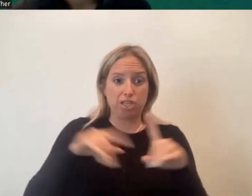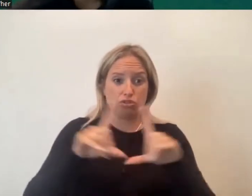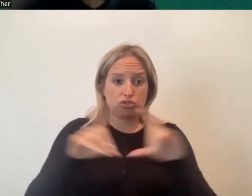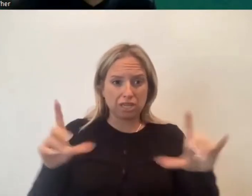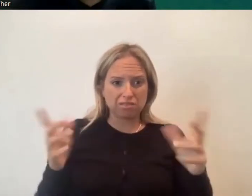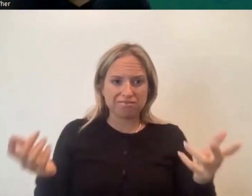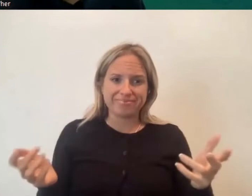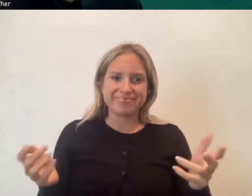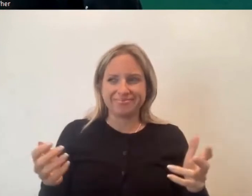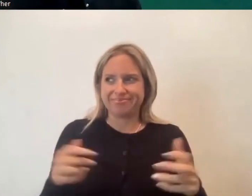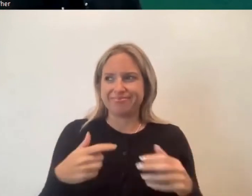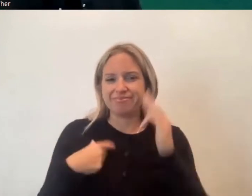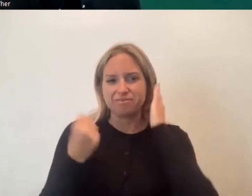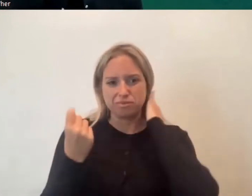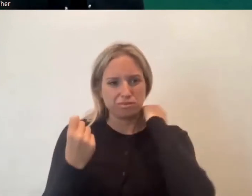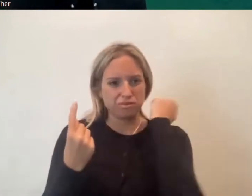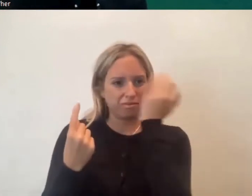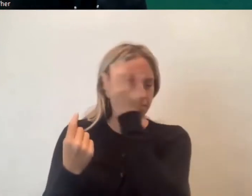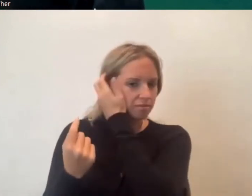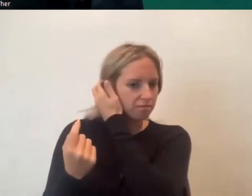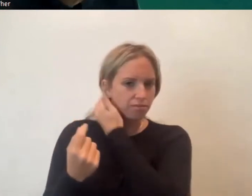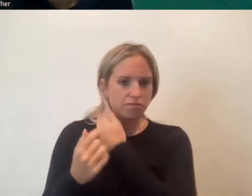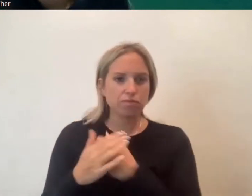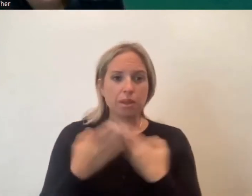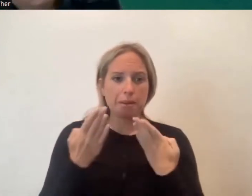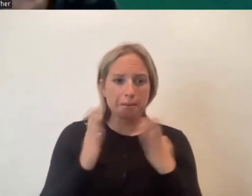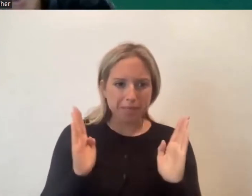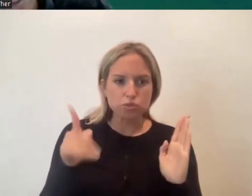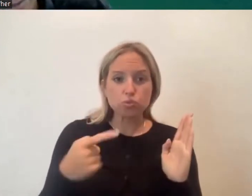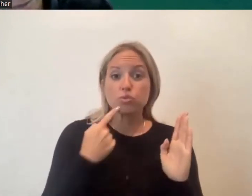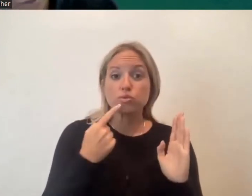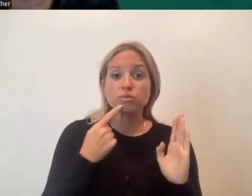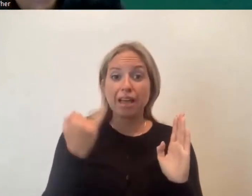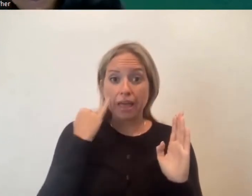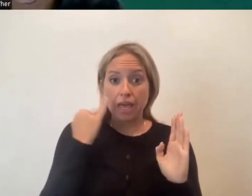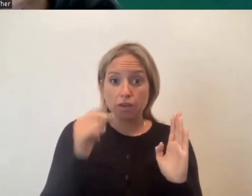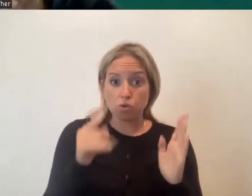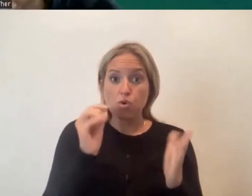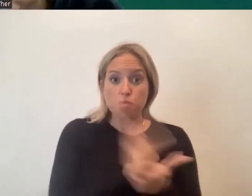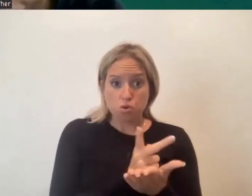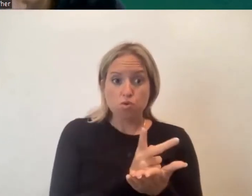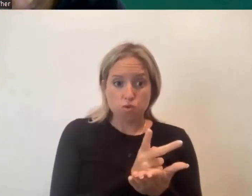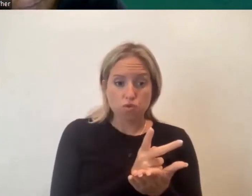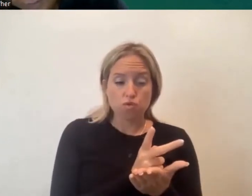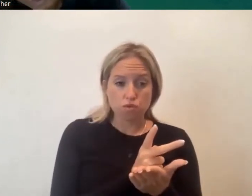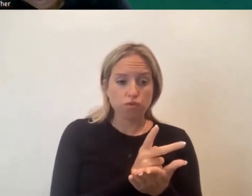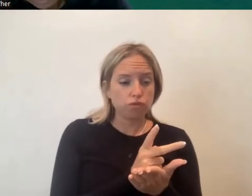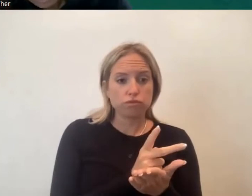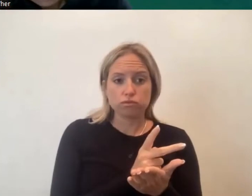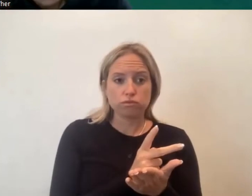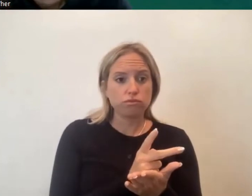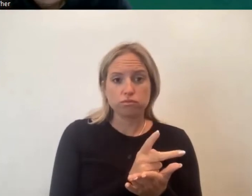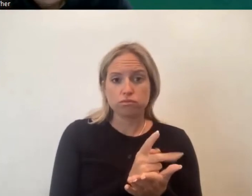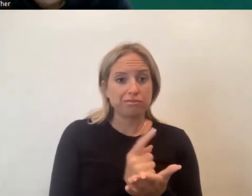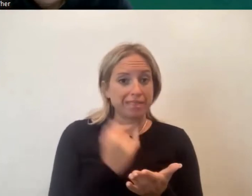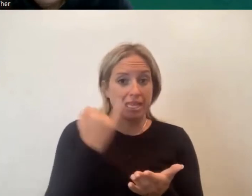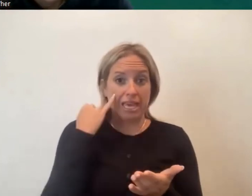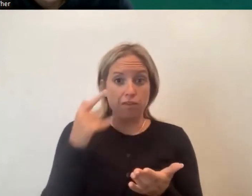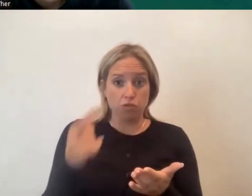Yeah, and I think I understand what you're saying. So basically when somebody is approved wherever in the process they got approved, is Social